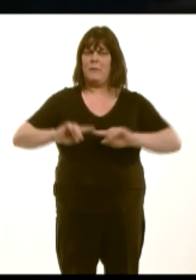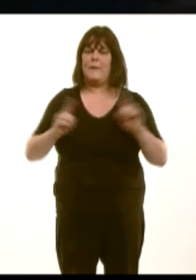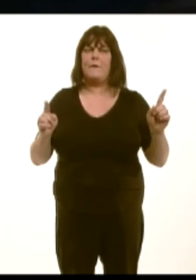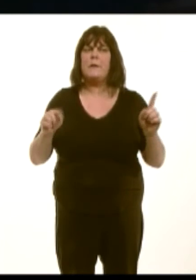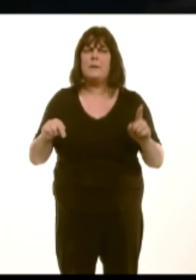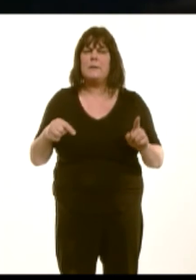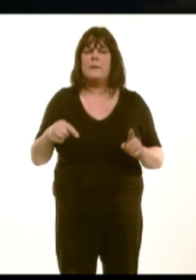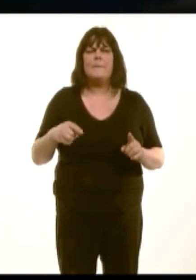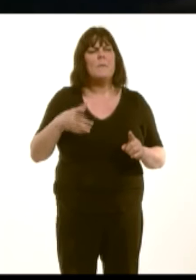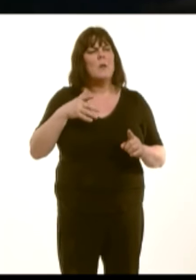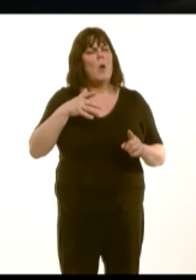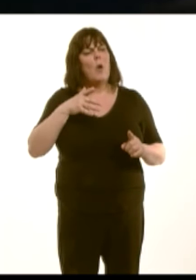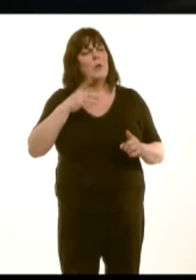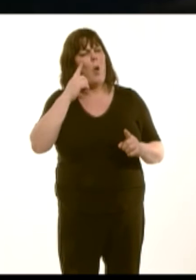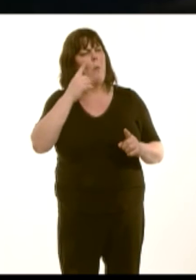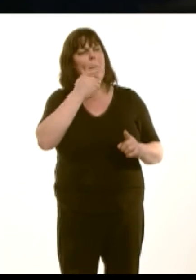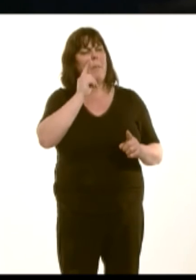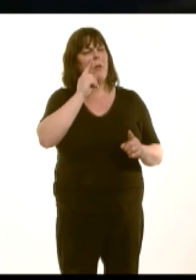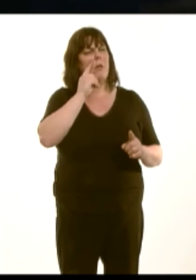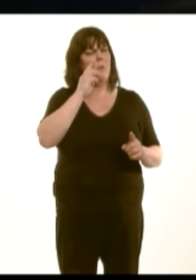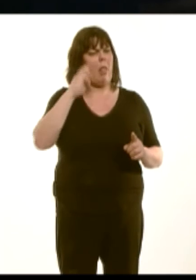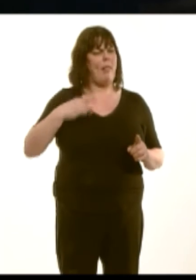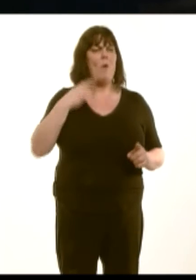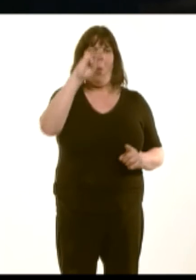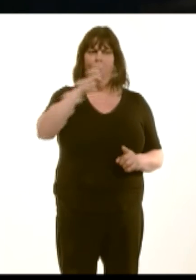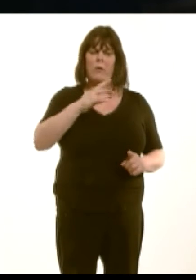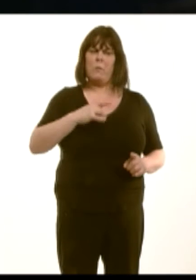What reassurances are you able to offer Welsh patients and their families in this matter,